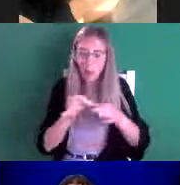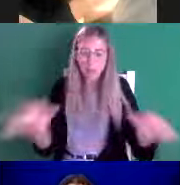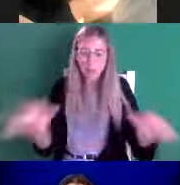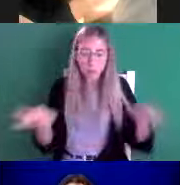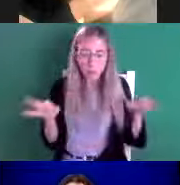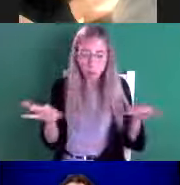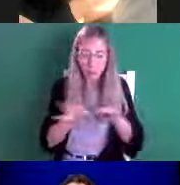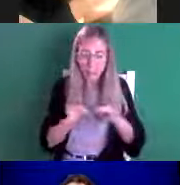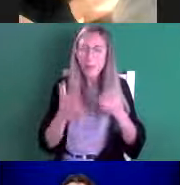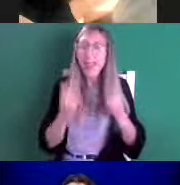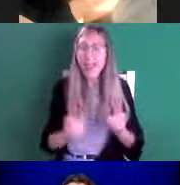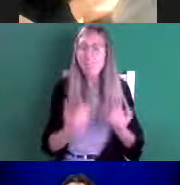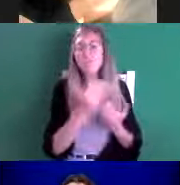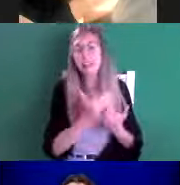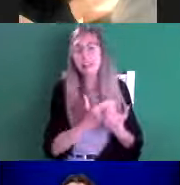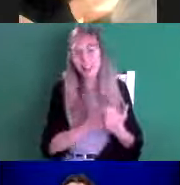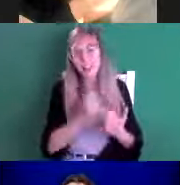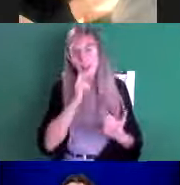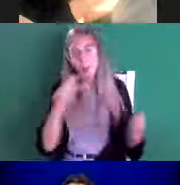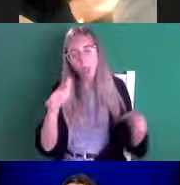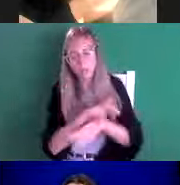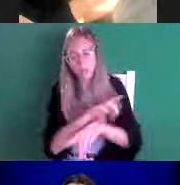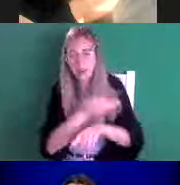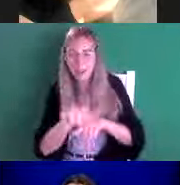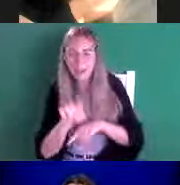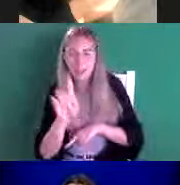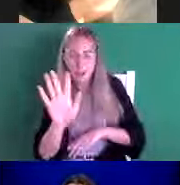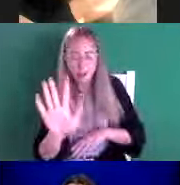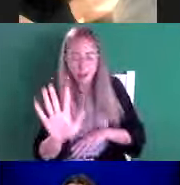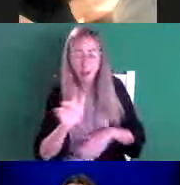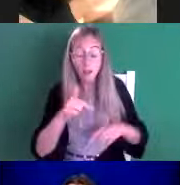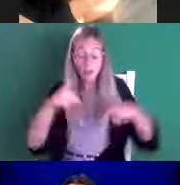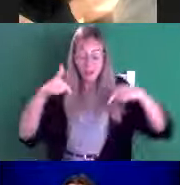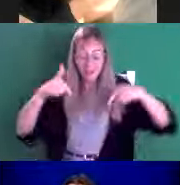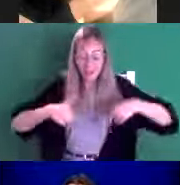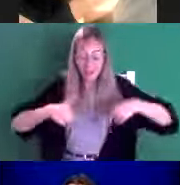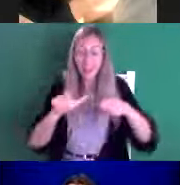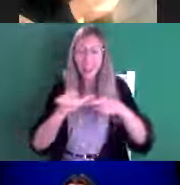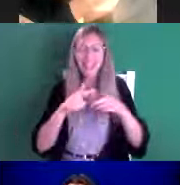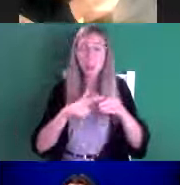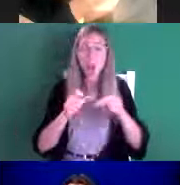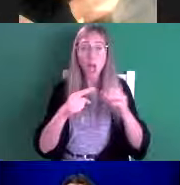come on to in a minute but the data on disability art theme is a very broad theme